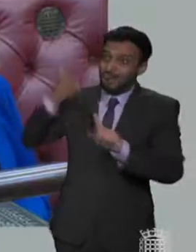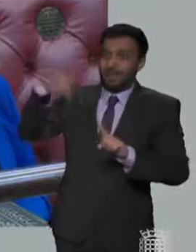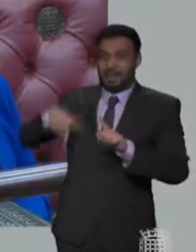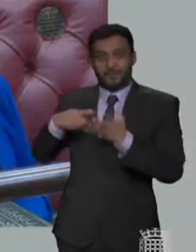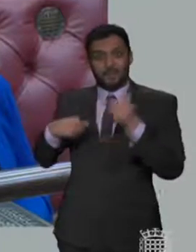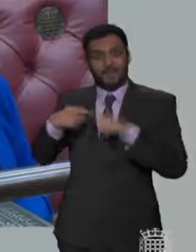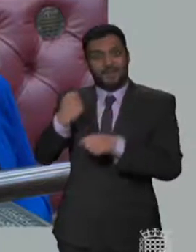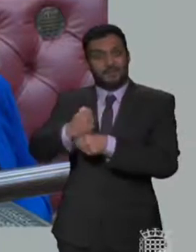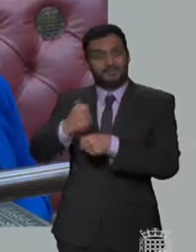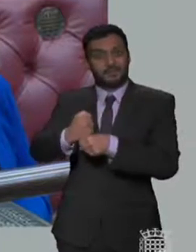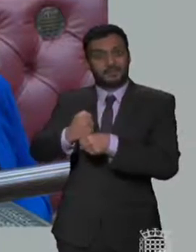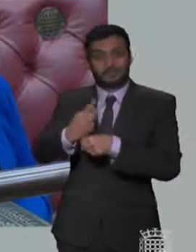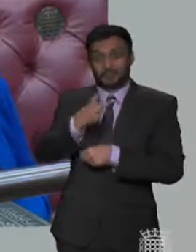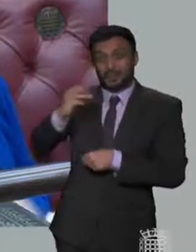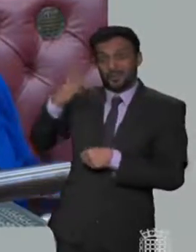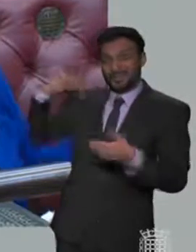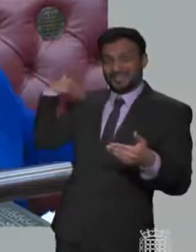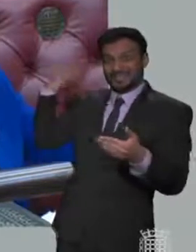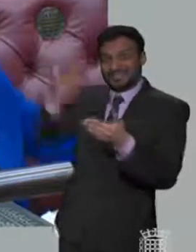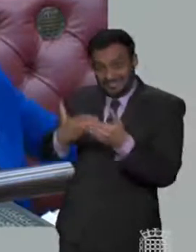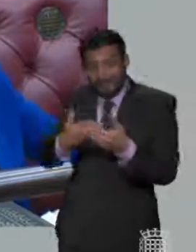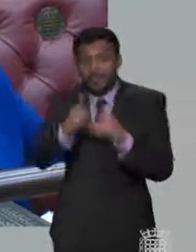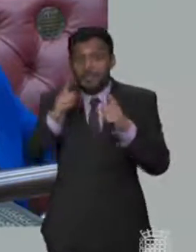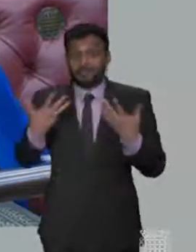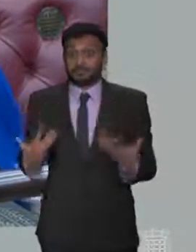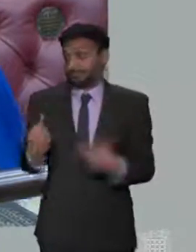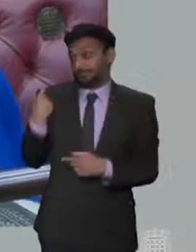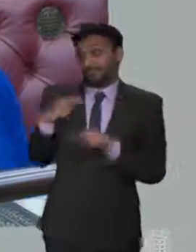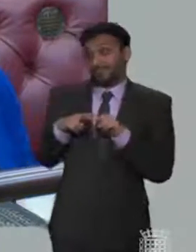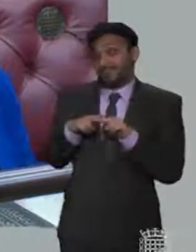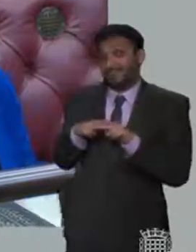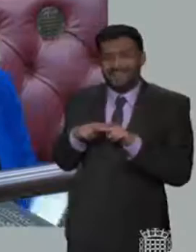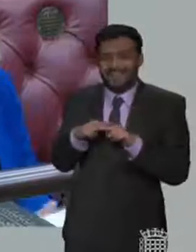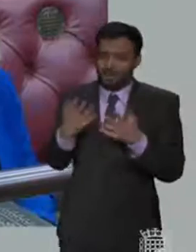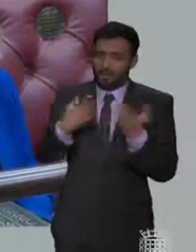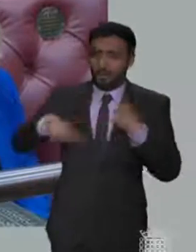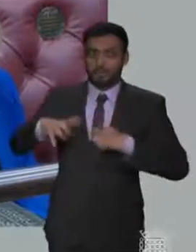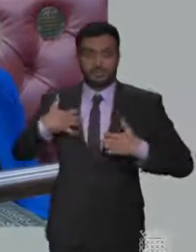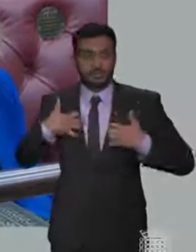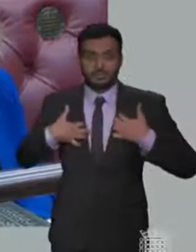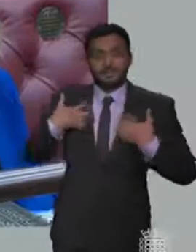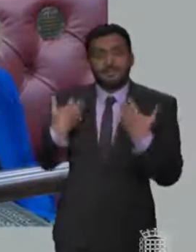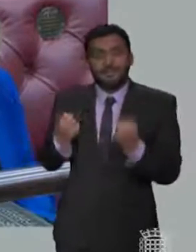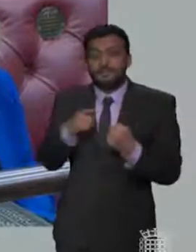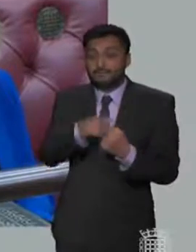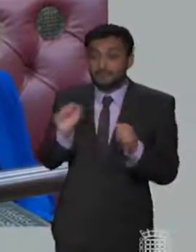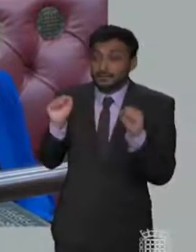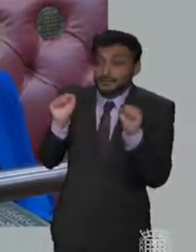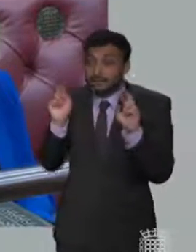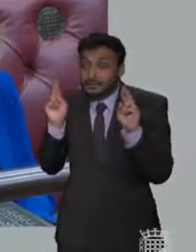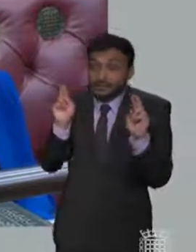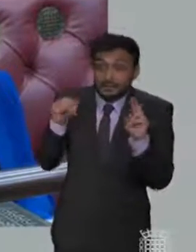a sense of great anticipation anticipation that this bill would place this recognition into law